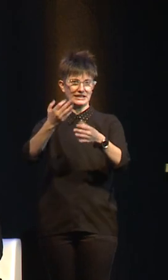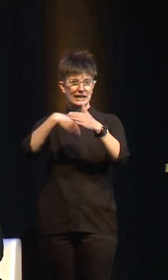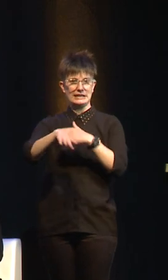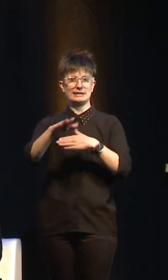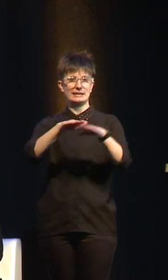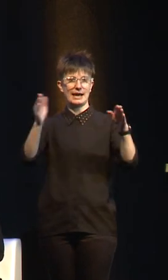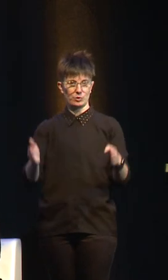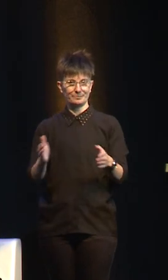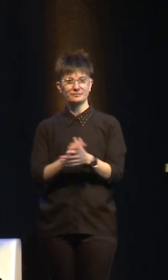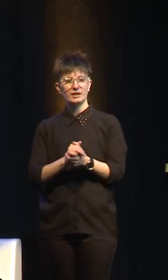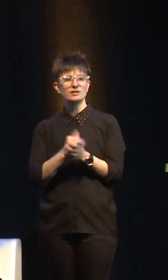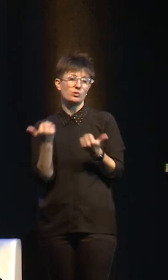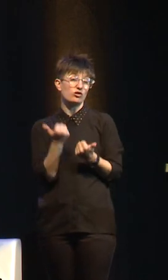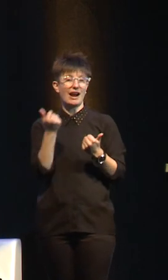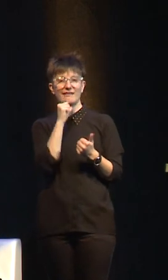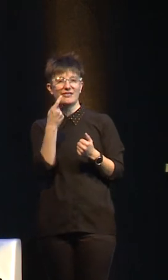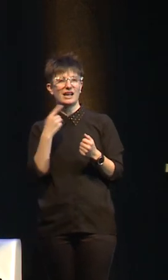Jehan: Minister, David, and Eddie, many thanks very much your time. Thank you